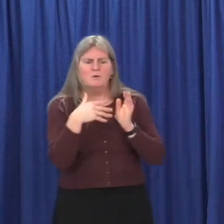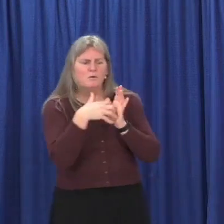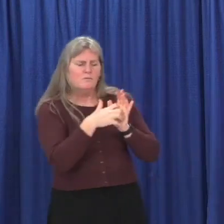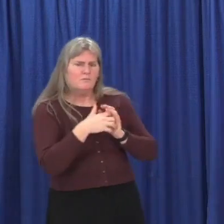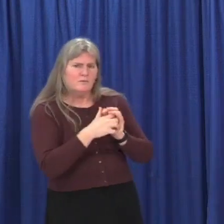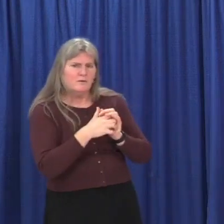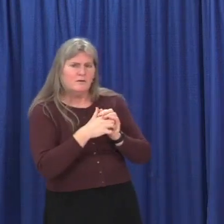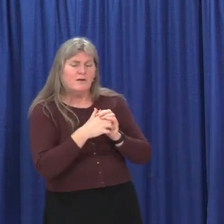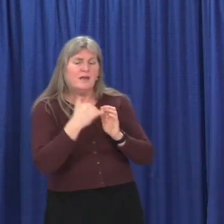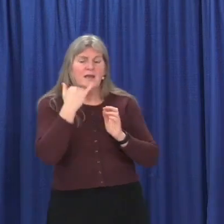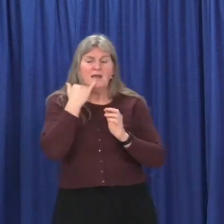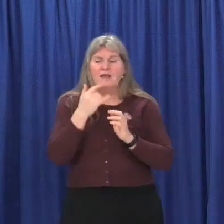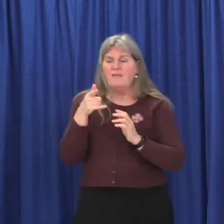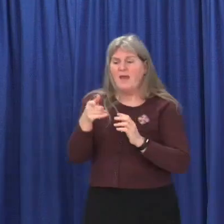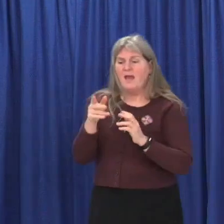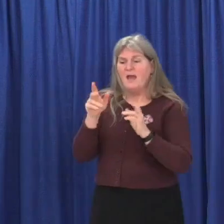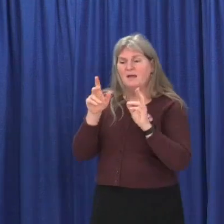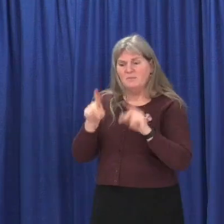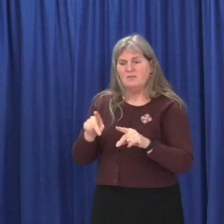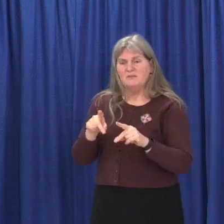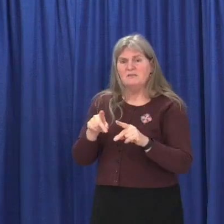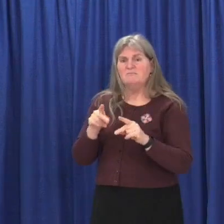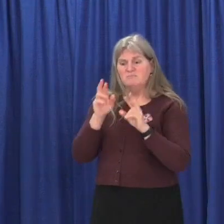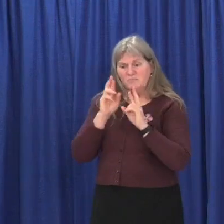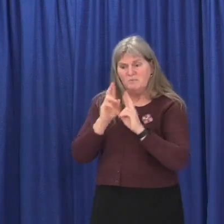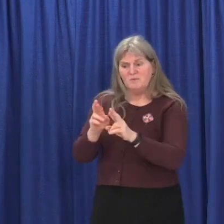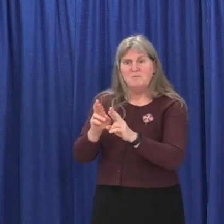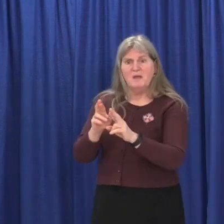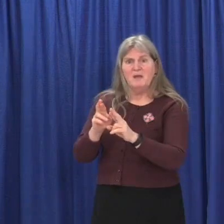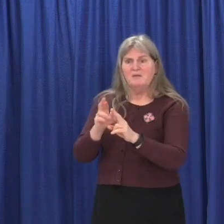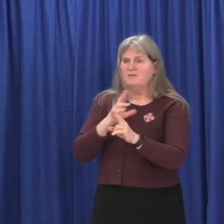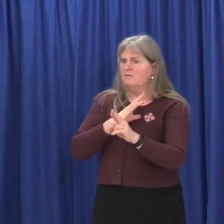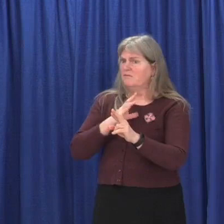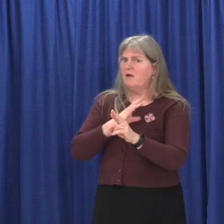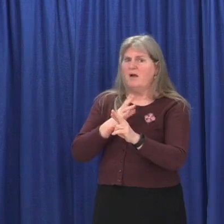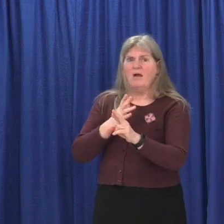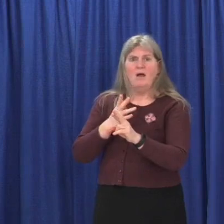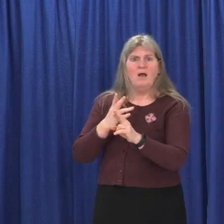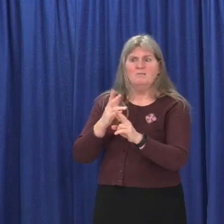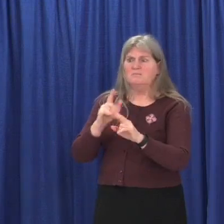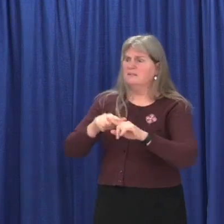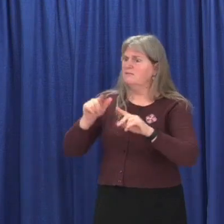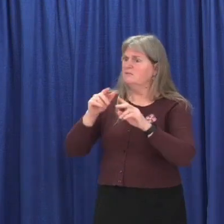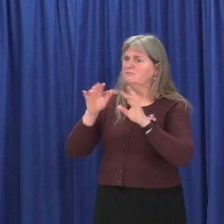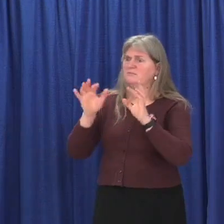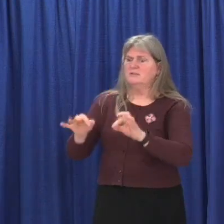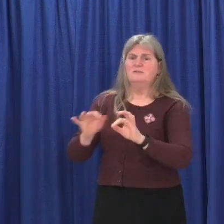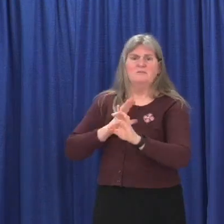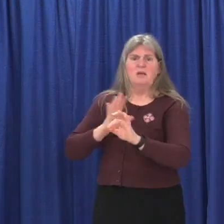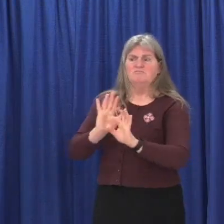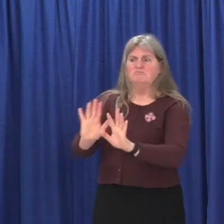people make different choices than the public health measures suggest. In closing,